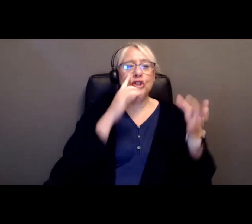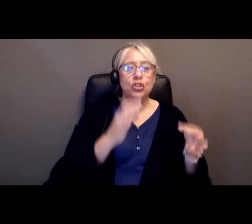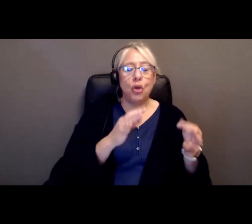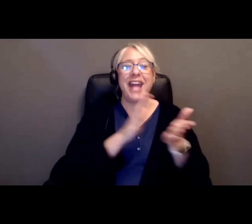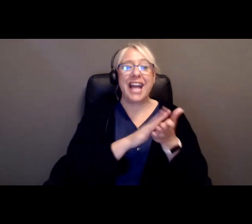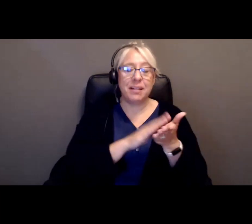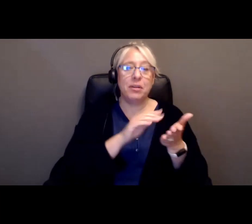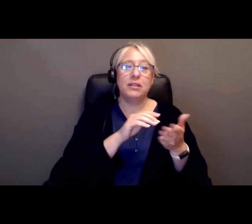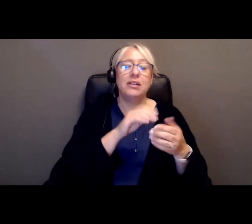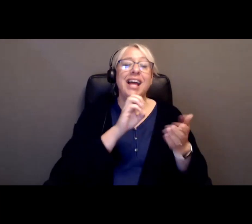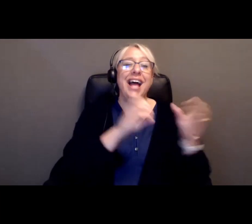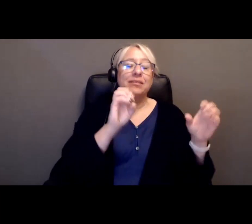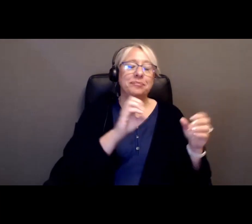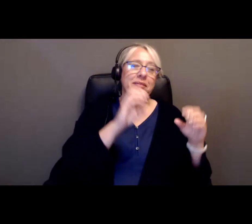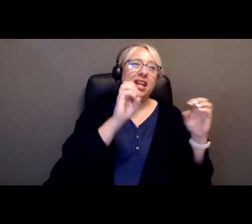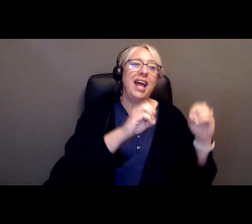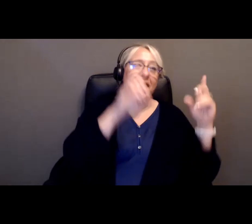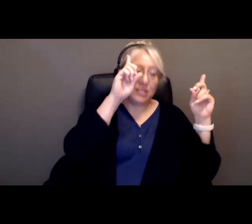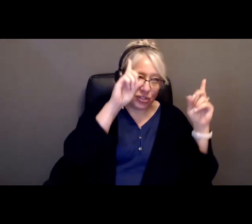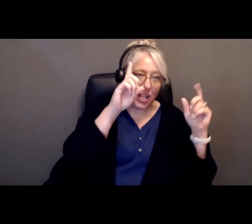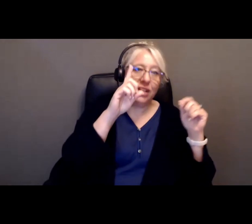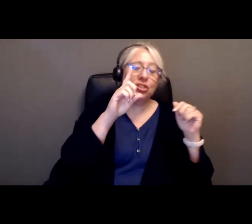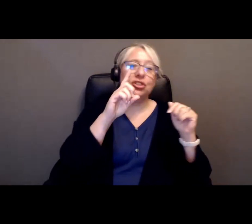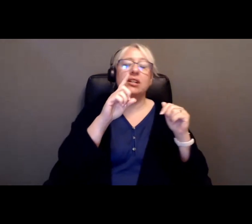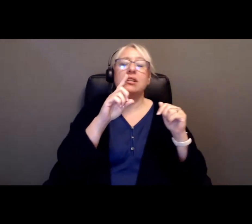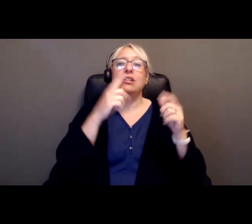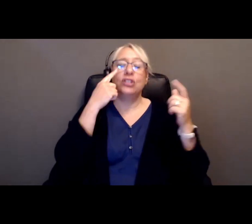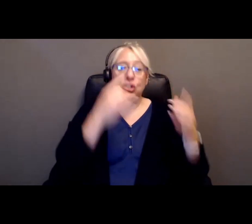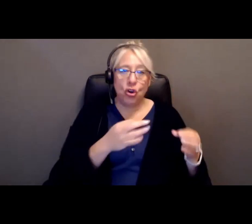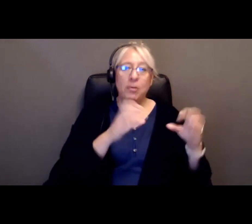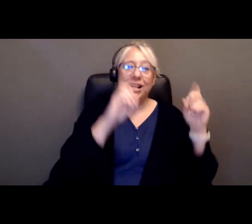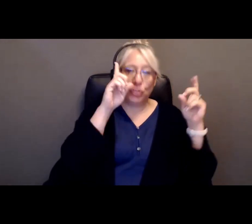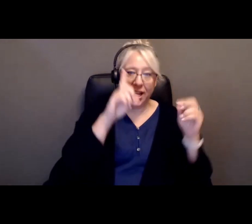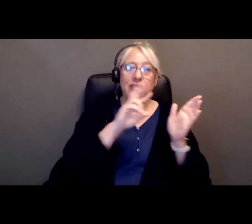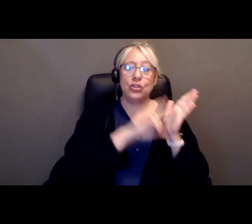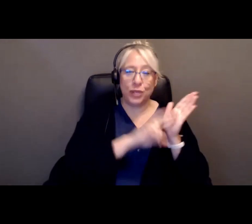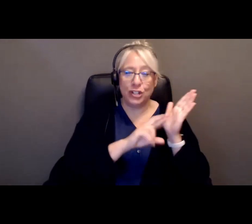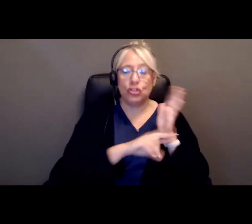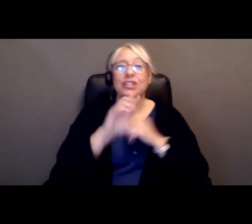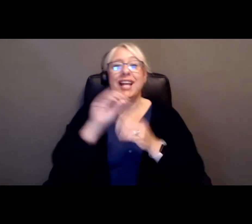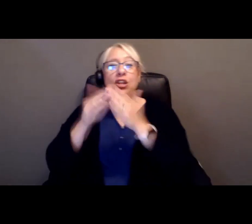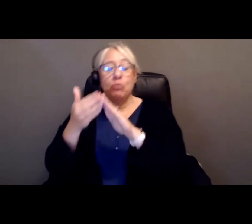community determine community-based research? Are the two intertwined? Are they independent?